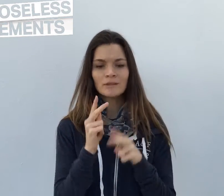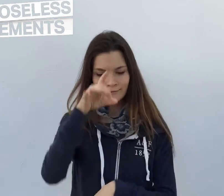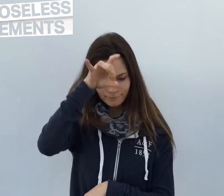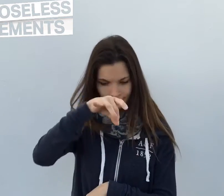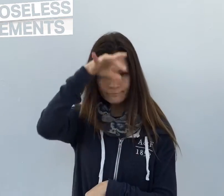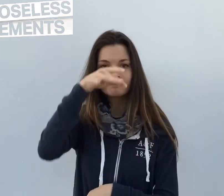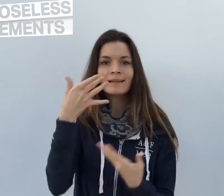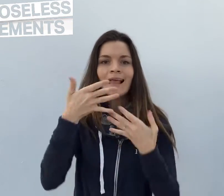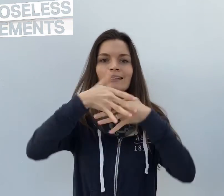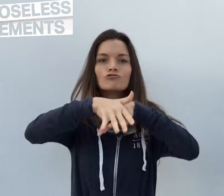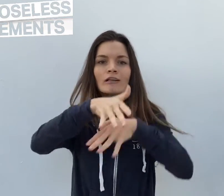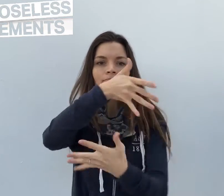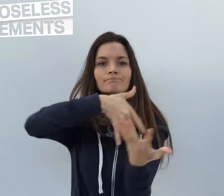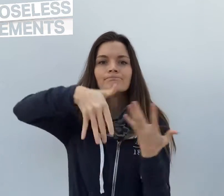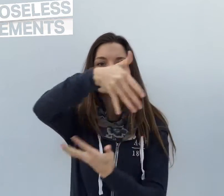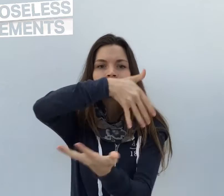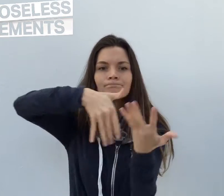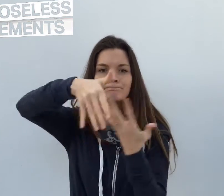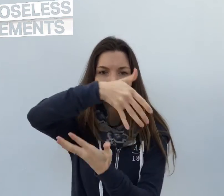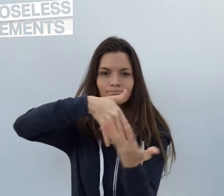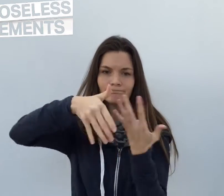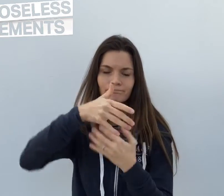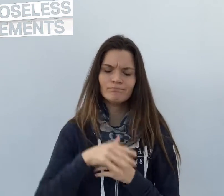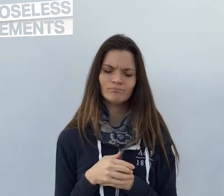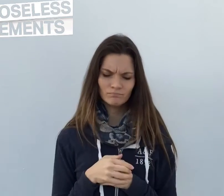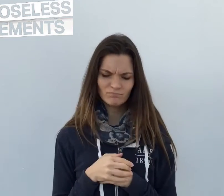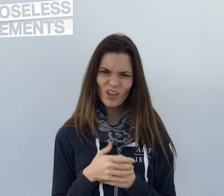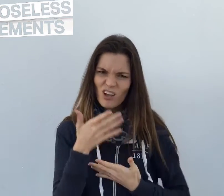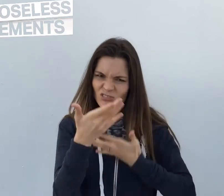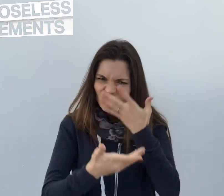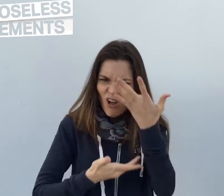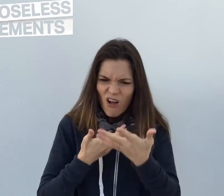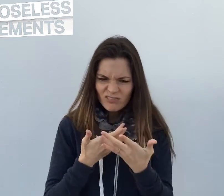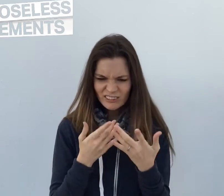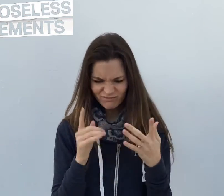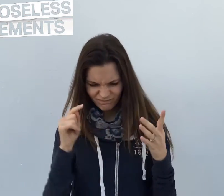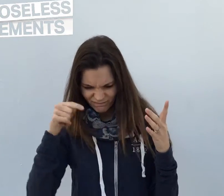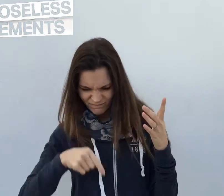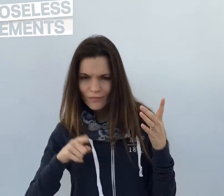We”re going to place the interpreter on stage, fully integrated as part of the performance.